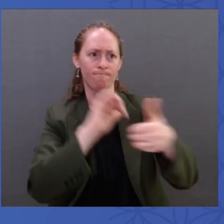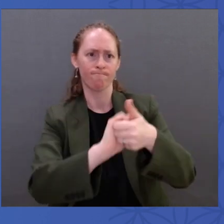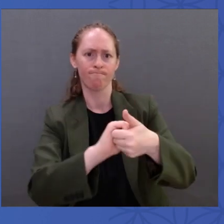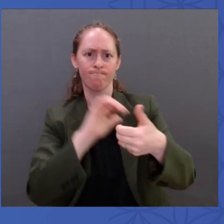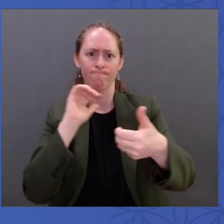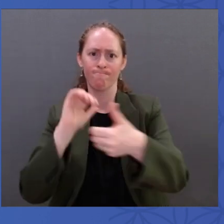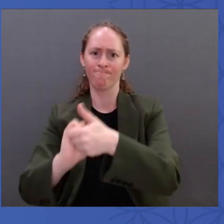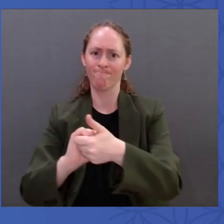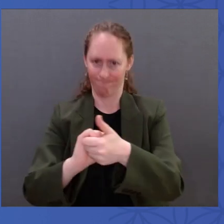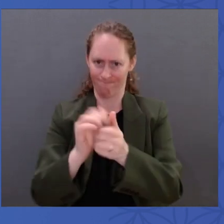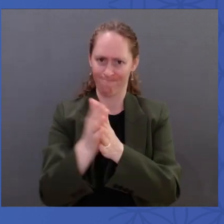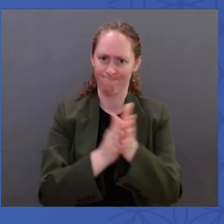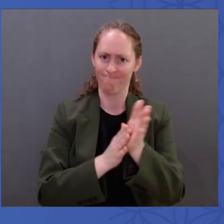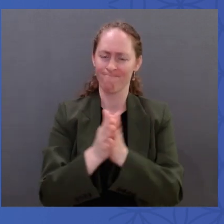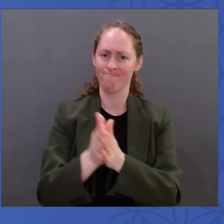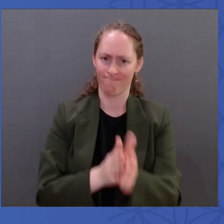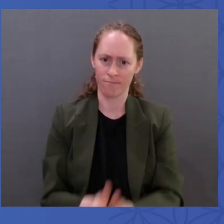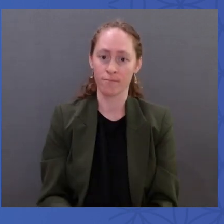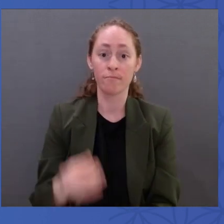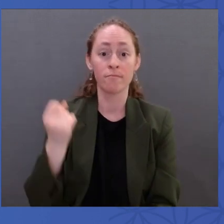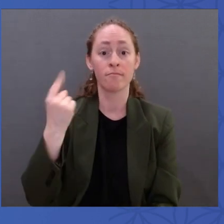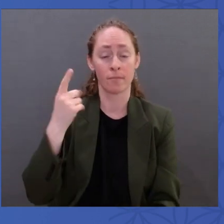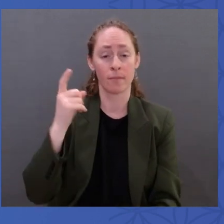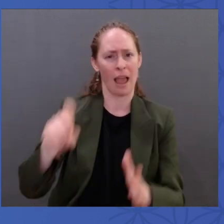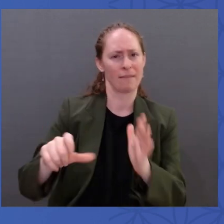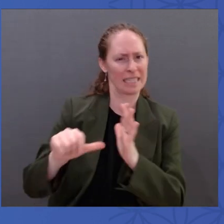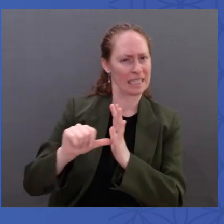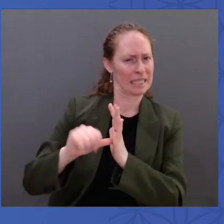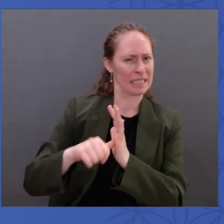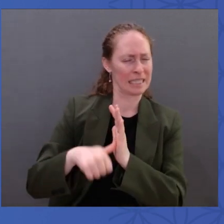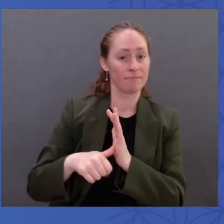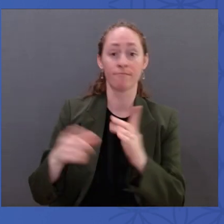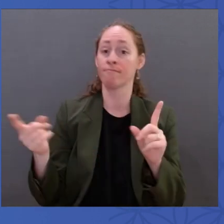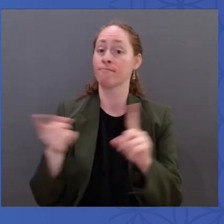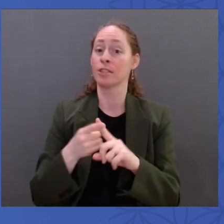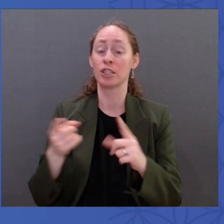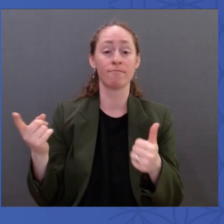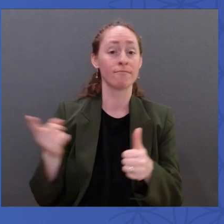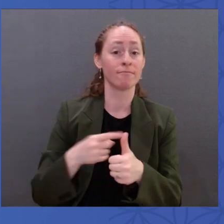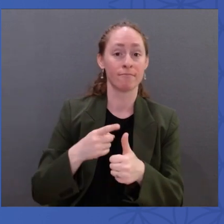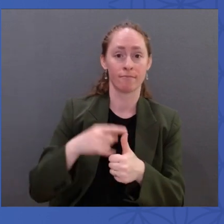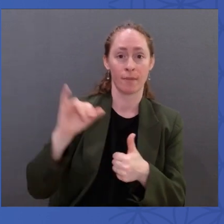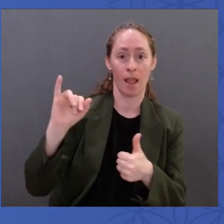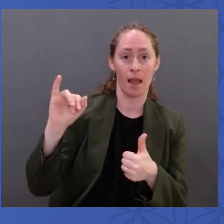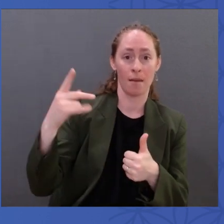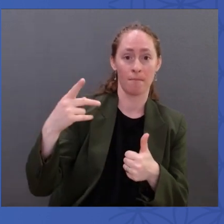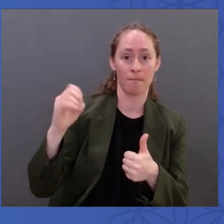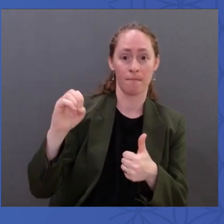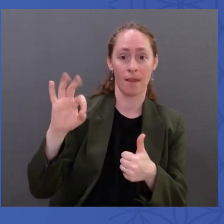First, IPEF must deliver concrete and mutually beneficial cooperations.